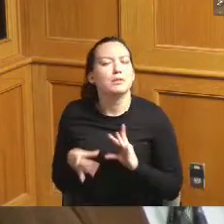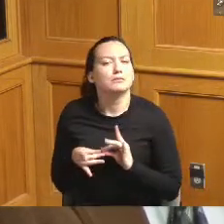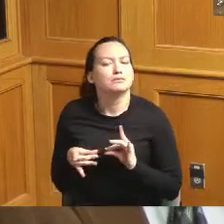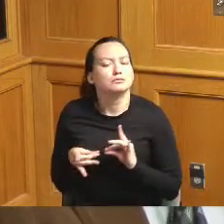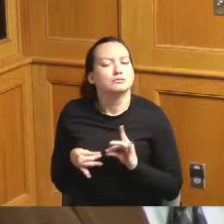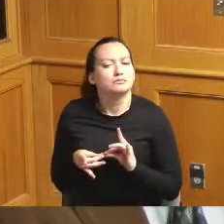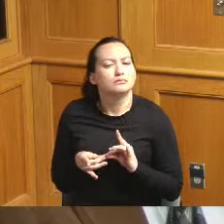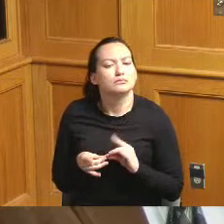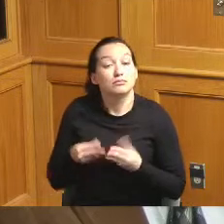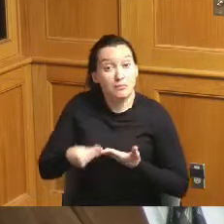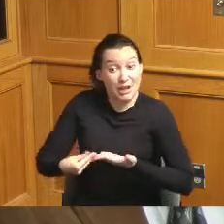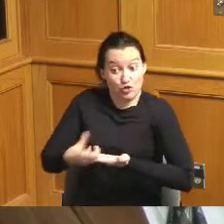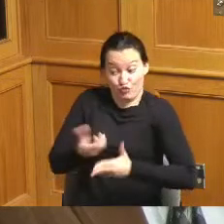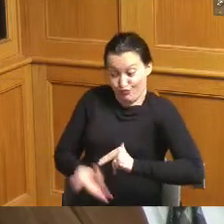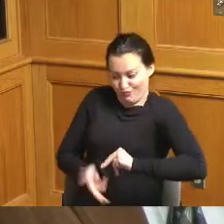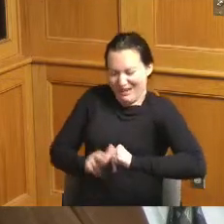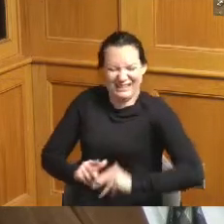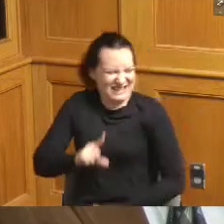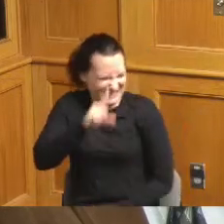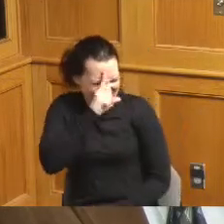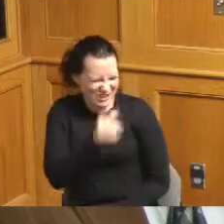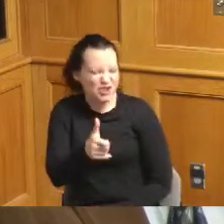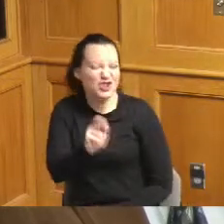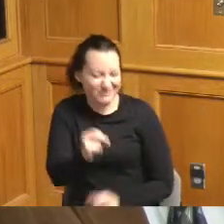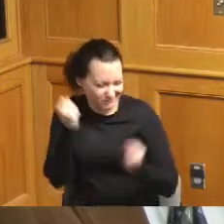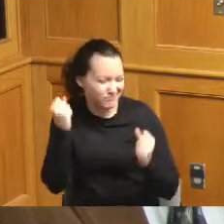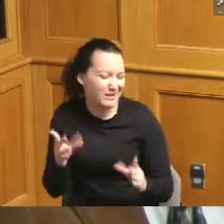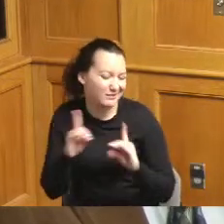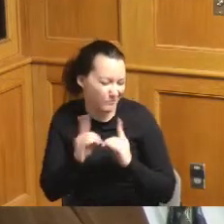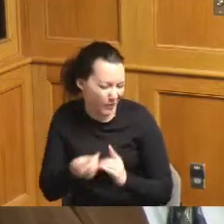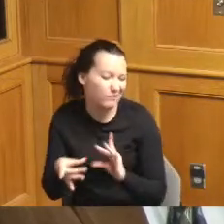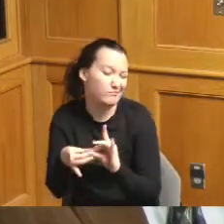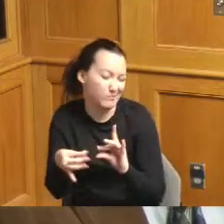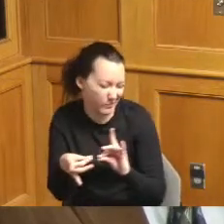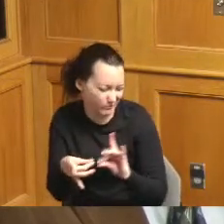the raises and I suspect John we're going to hear this from all the Departments because we have made